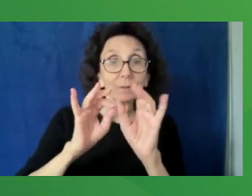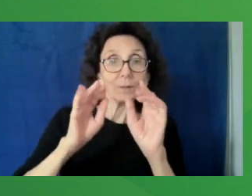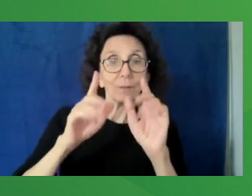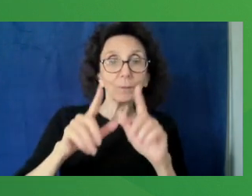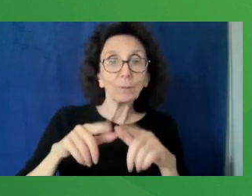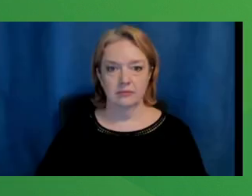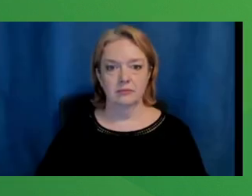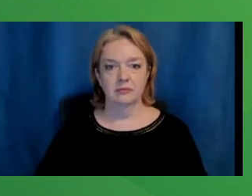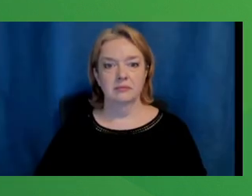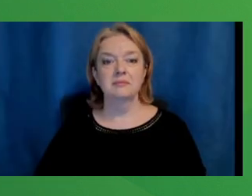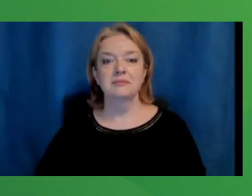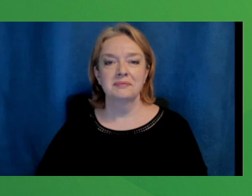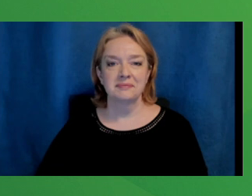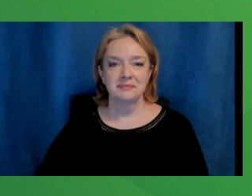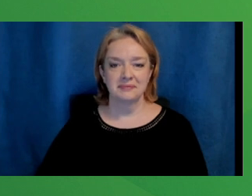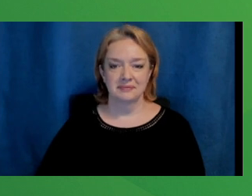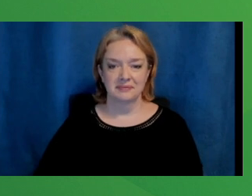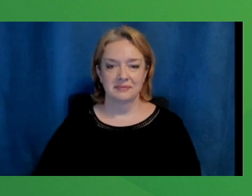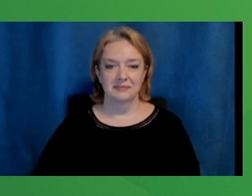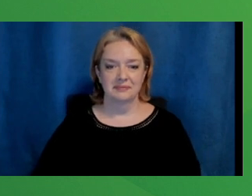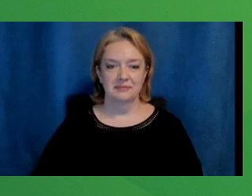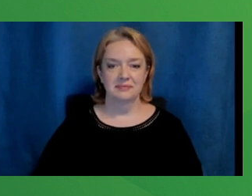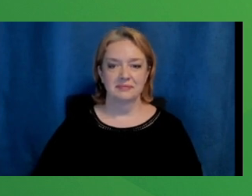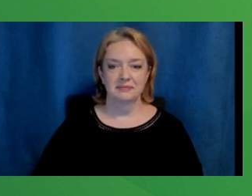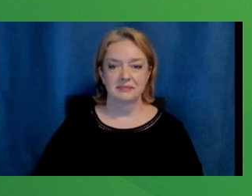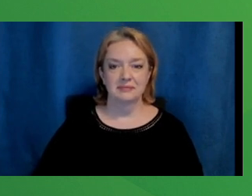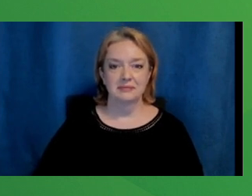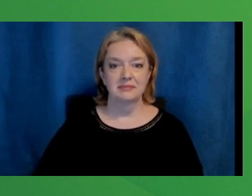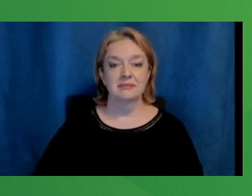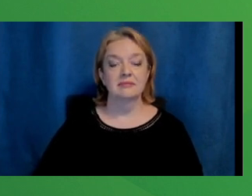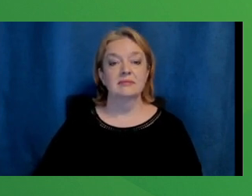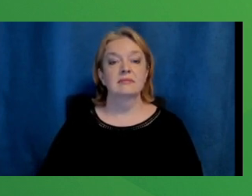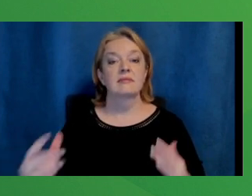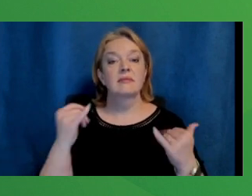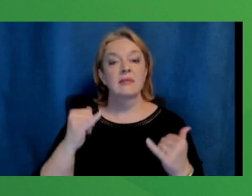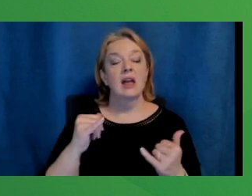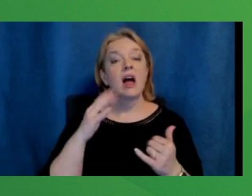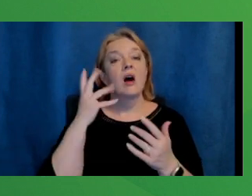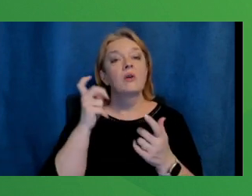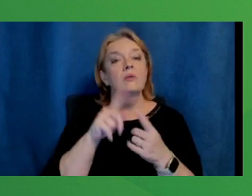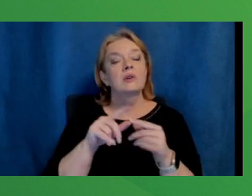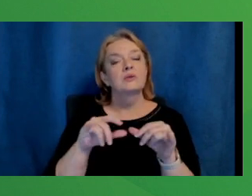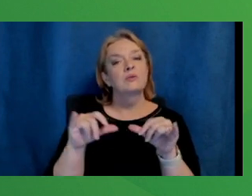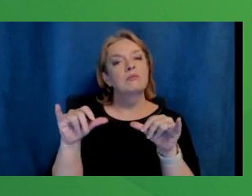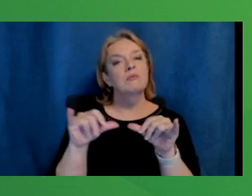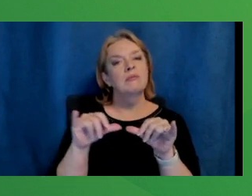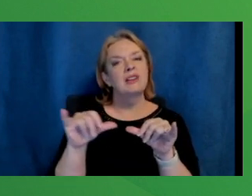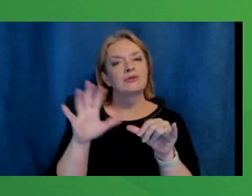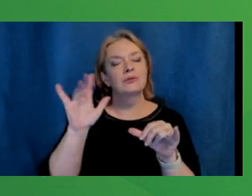Measuring this idea of environmental connectedness, how connected do you feel